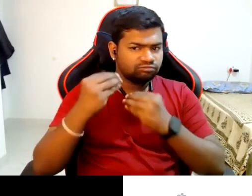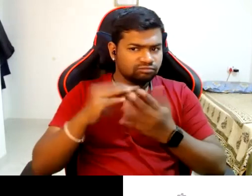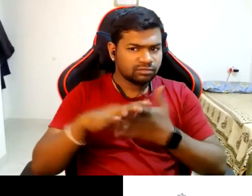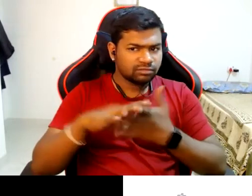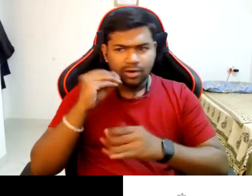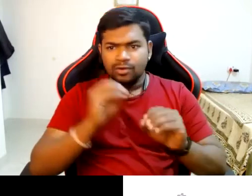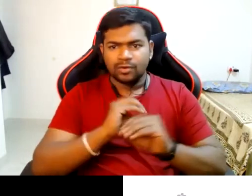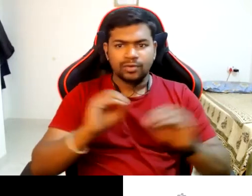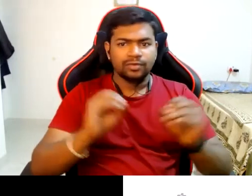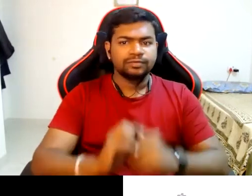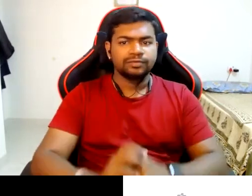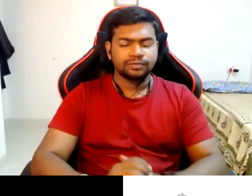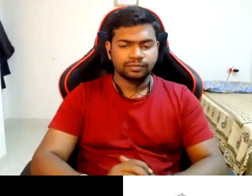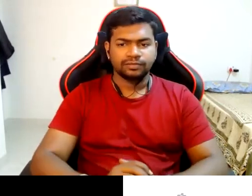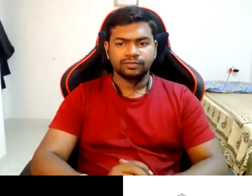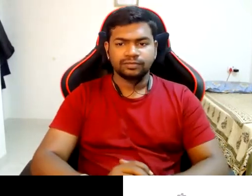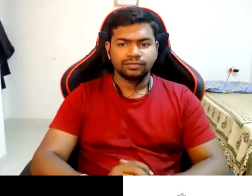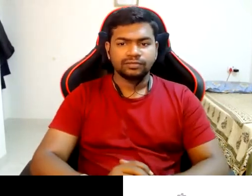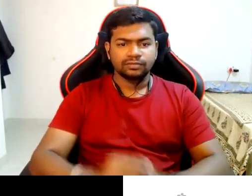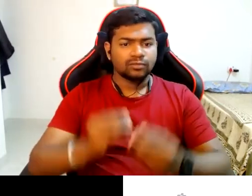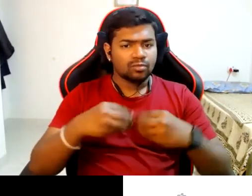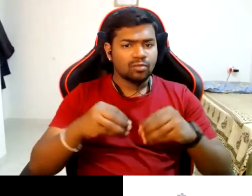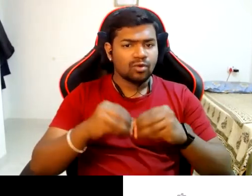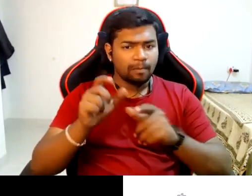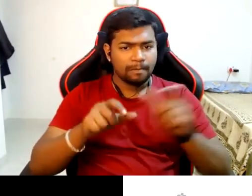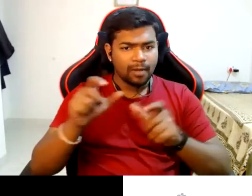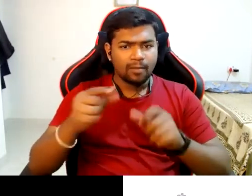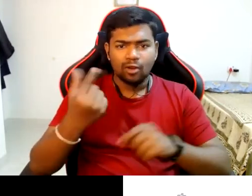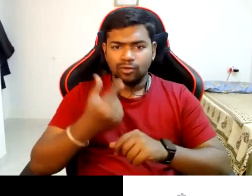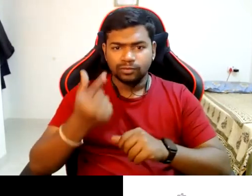But the more peole use it the more model has chance to get better right.